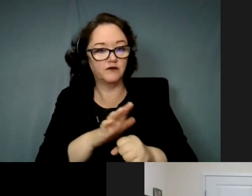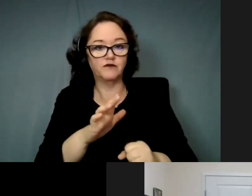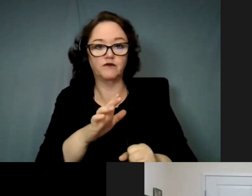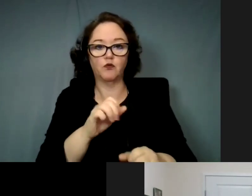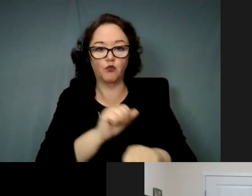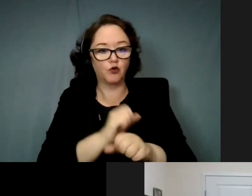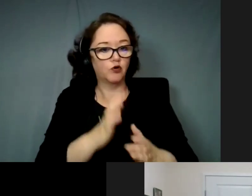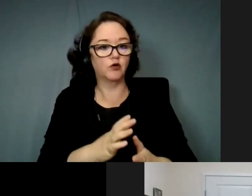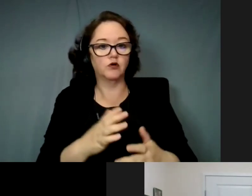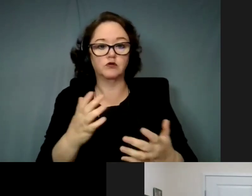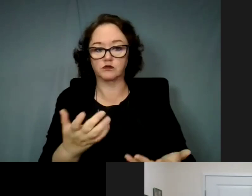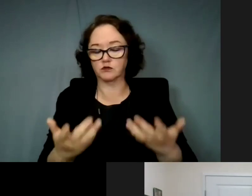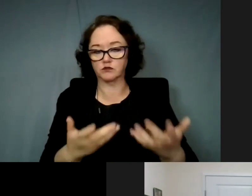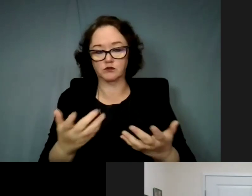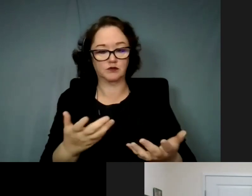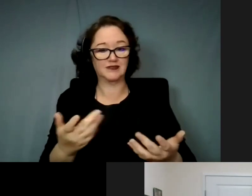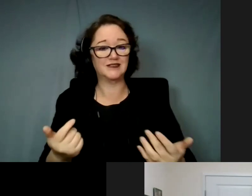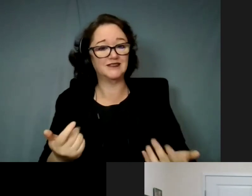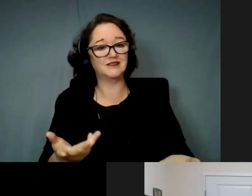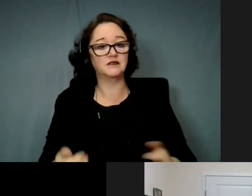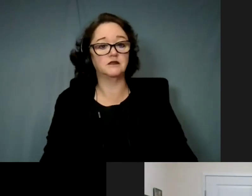then it's also affecting the nursing home. So I linked up